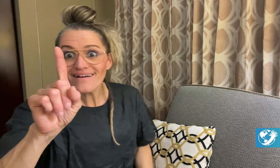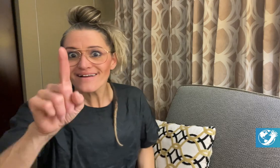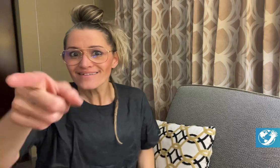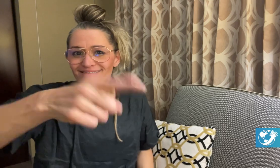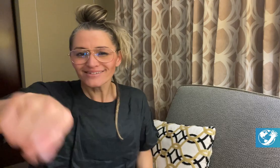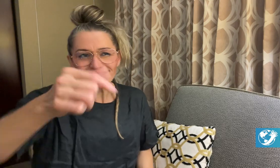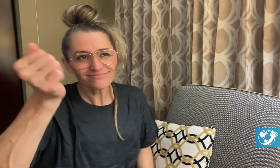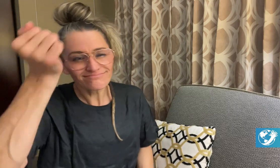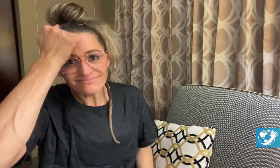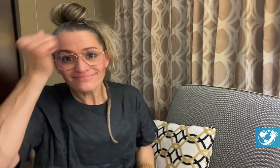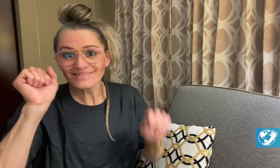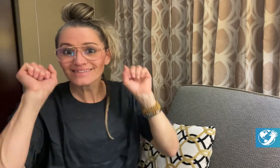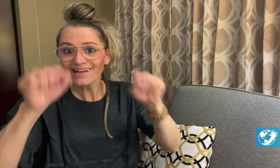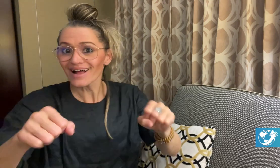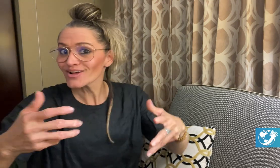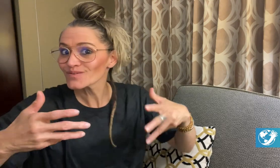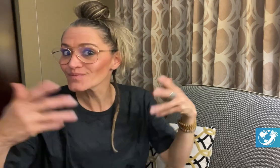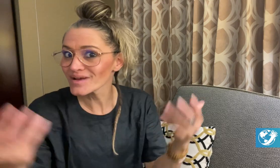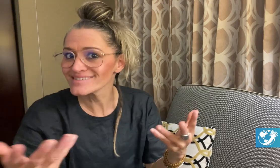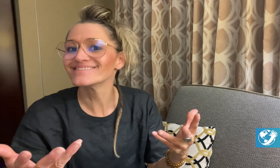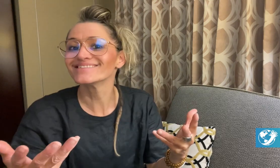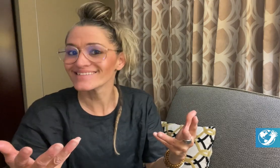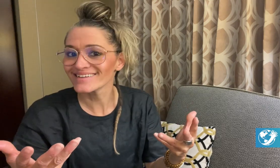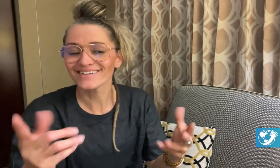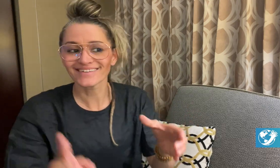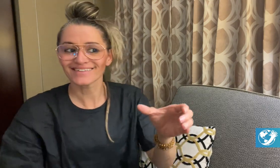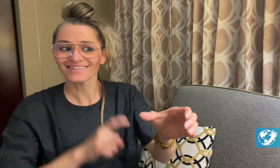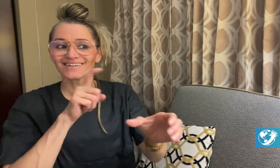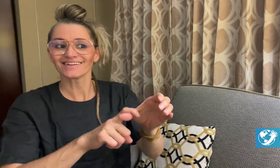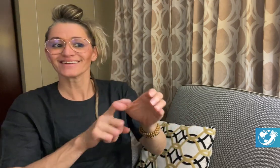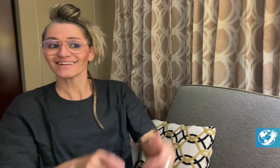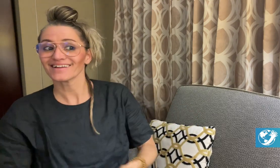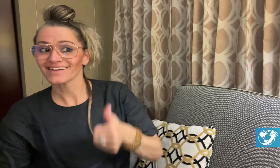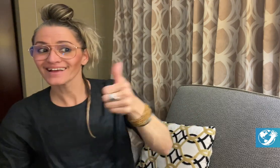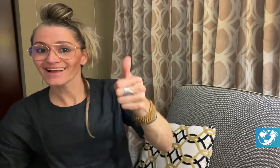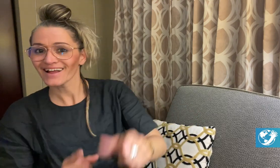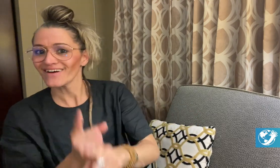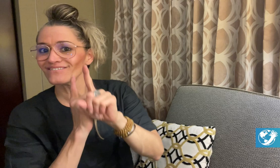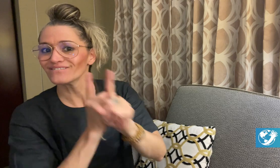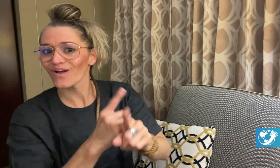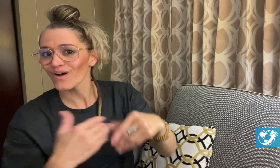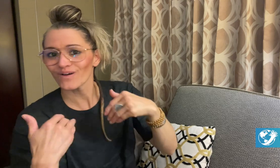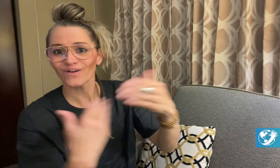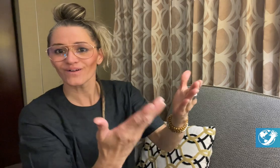Don’t forget to subscribe, like, and follow